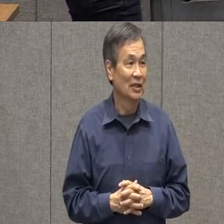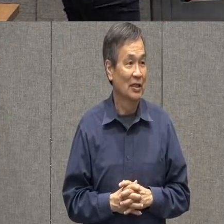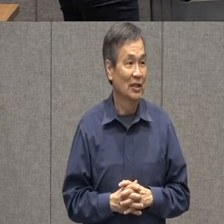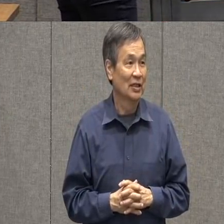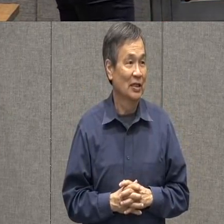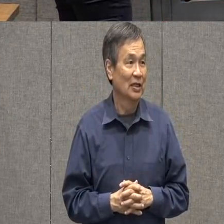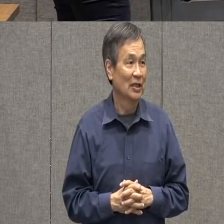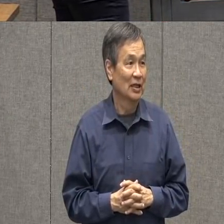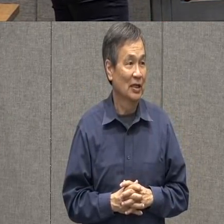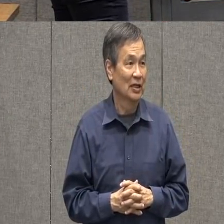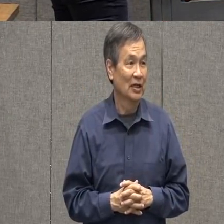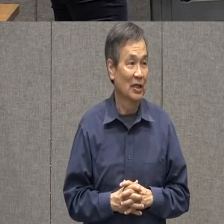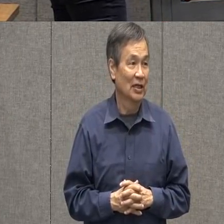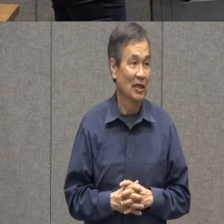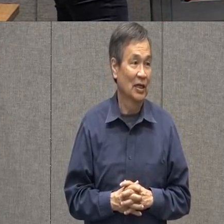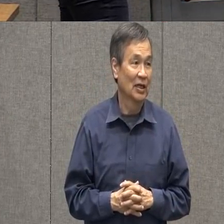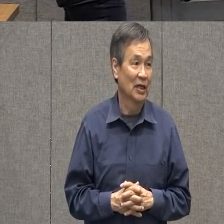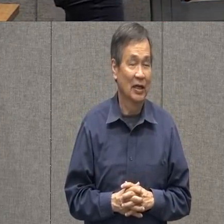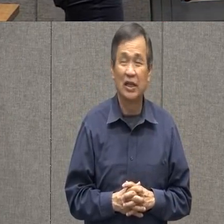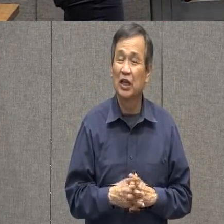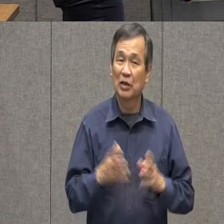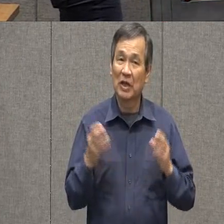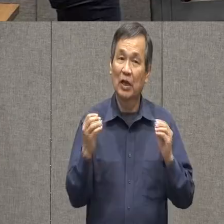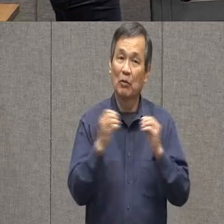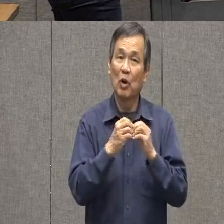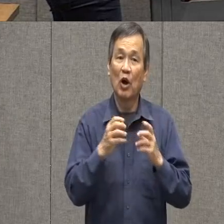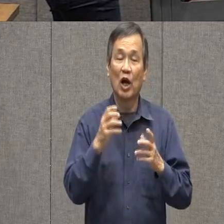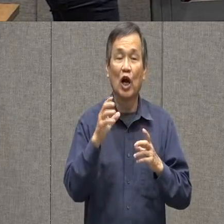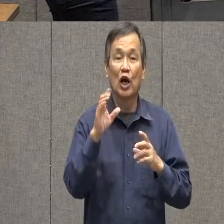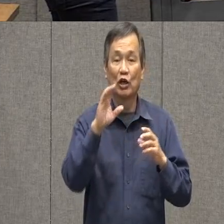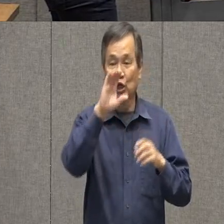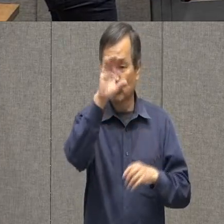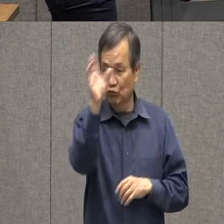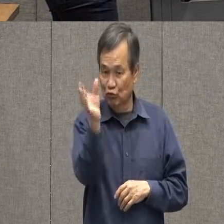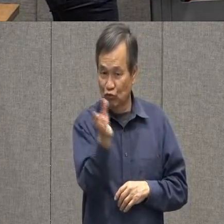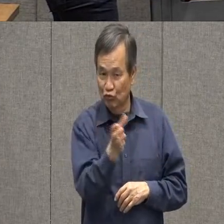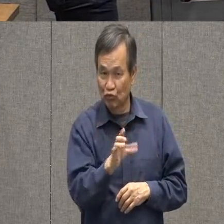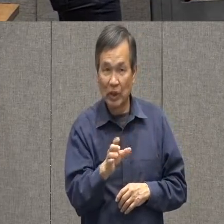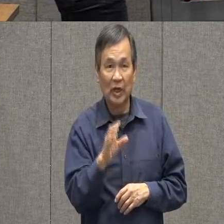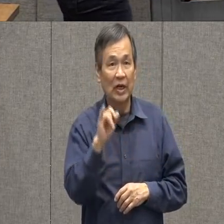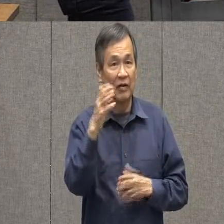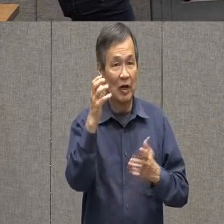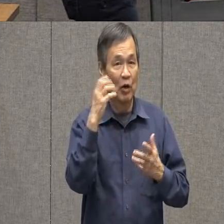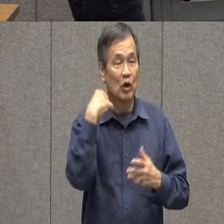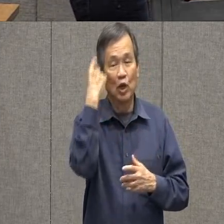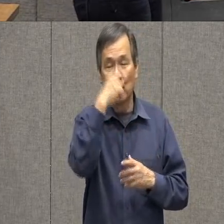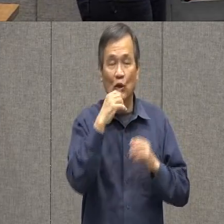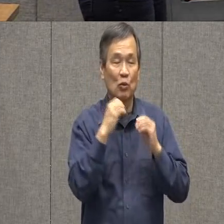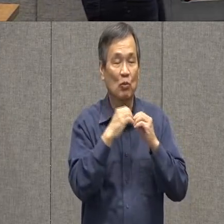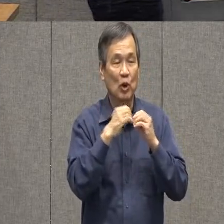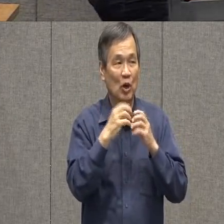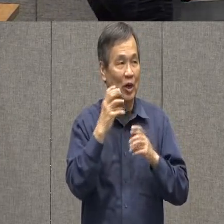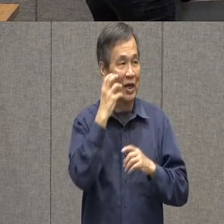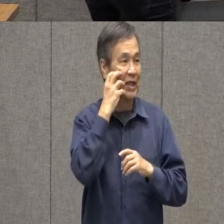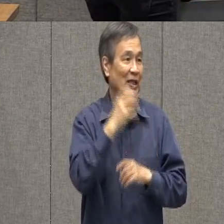So, see how you can make them even a little bit curvier? I can curve all of them if I want them to look more sketchy and dynamic.